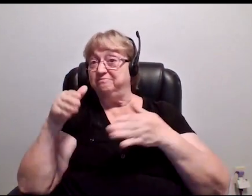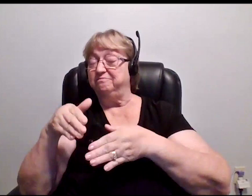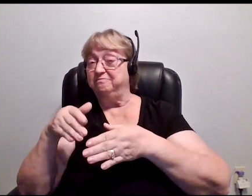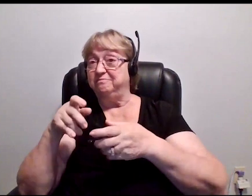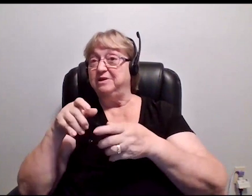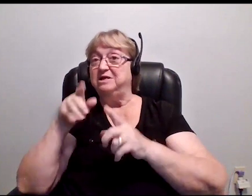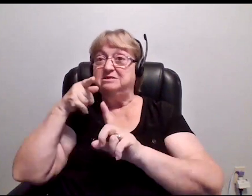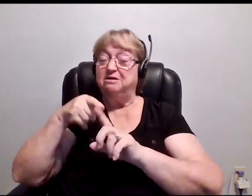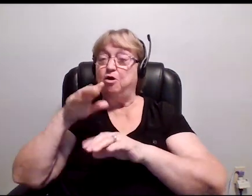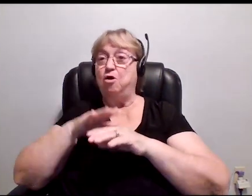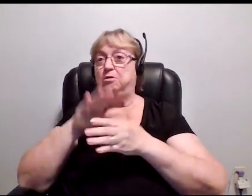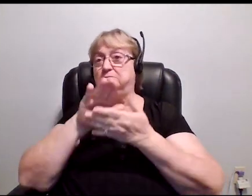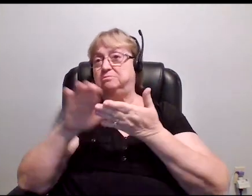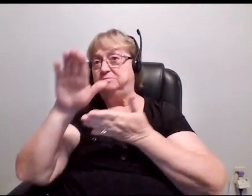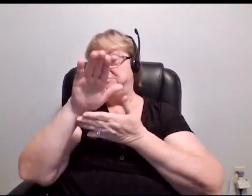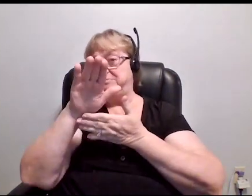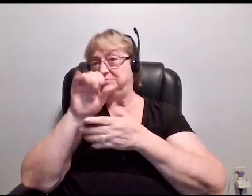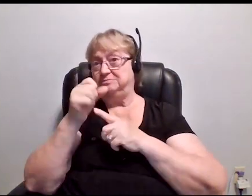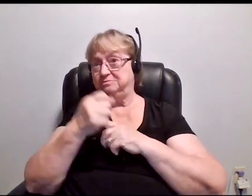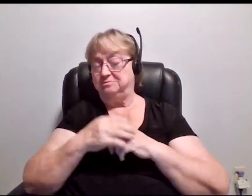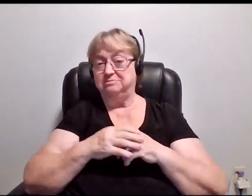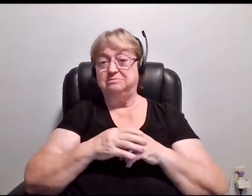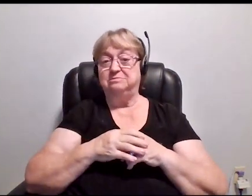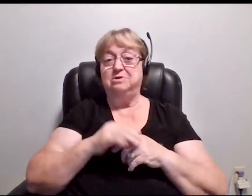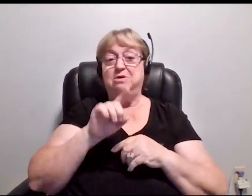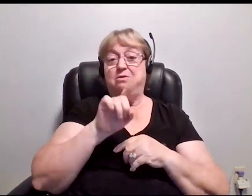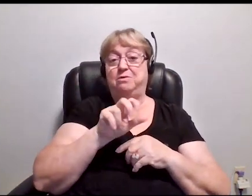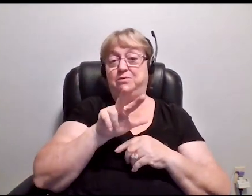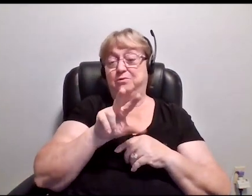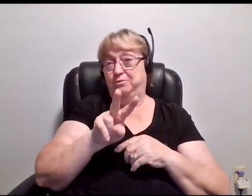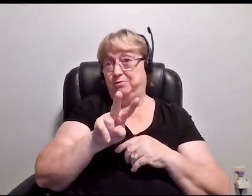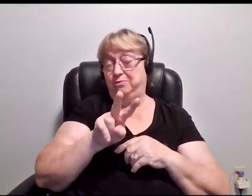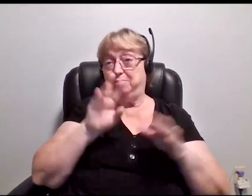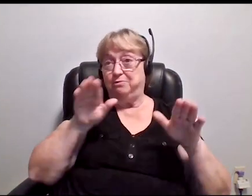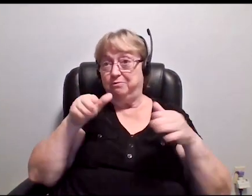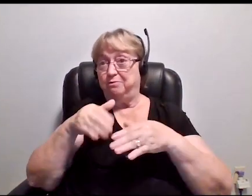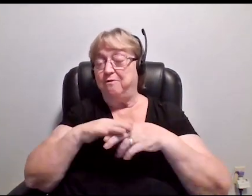on the post-secondary setting. 132 of those were focused on Physics,